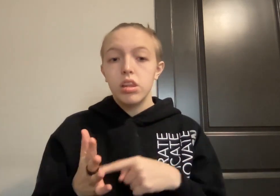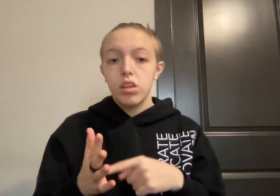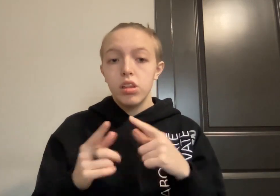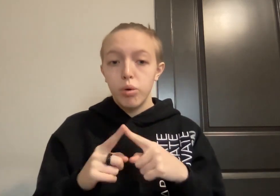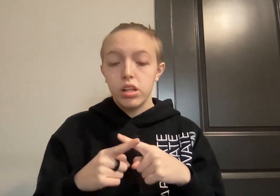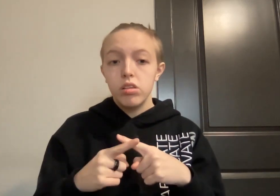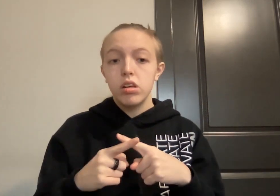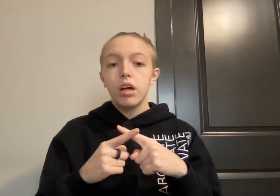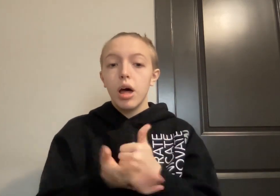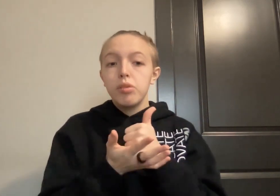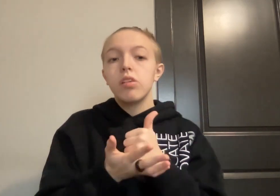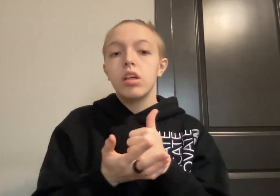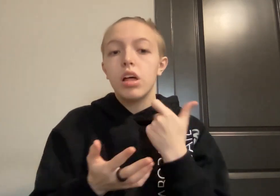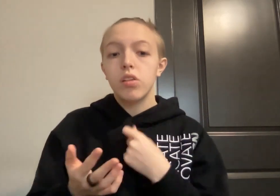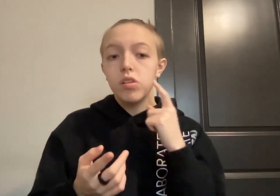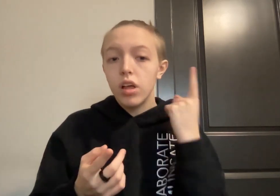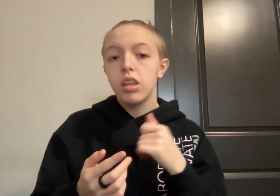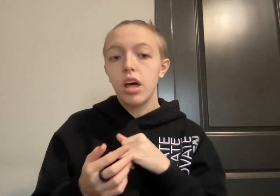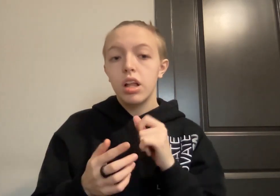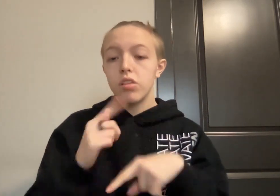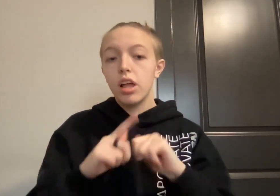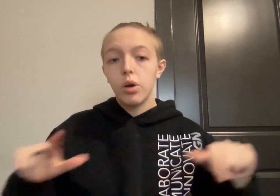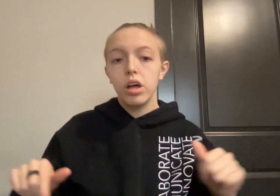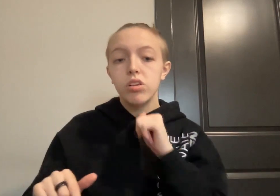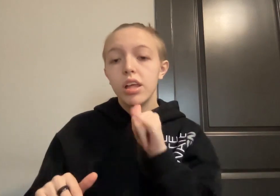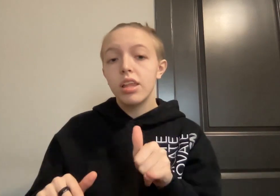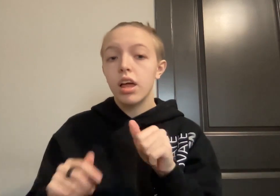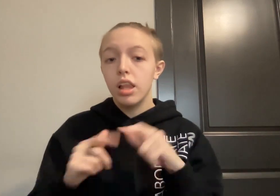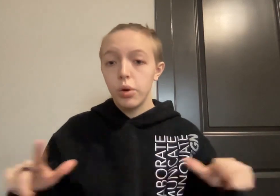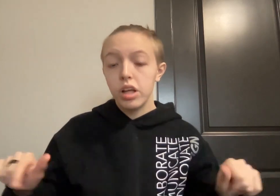This point helps us to understand that sign language is a language